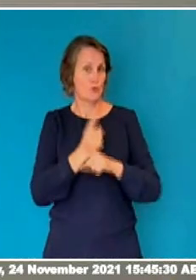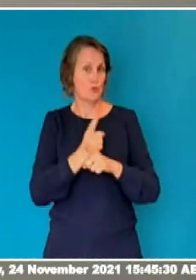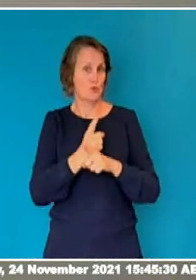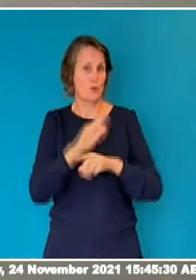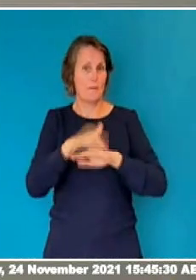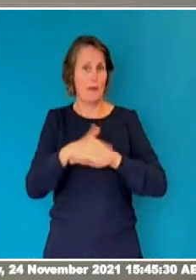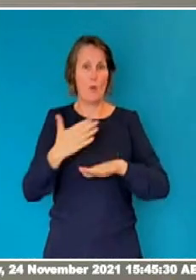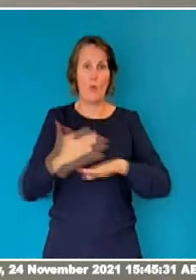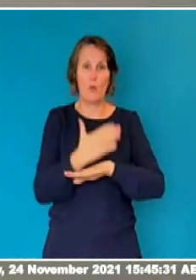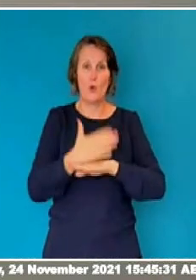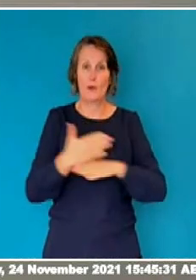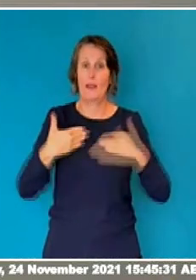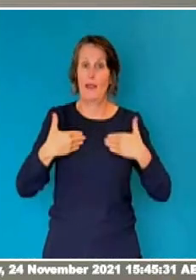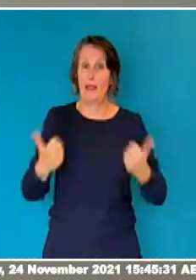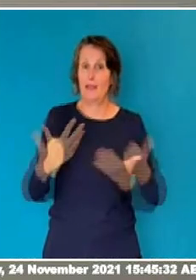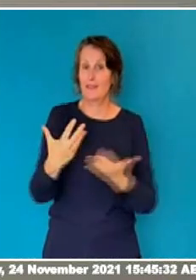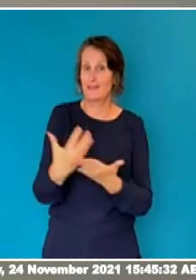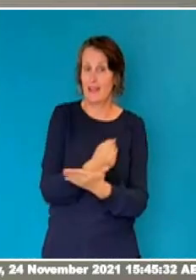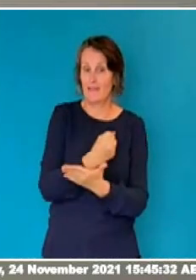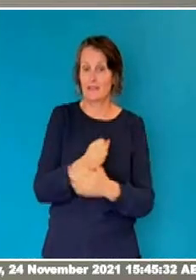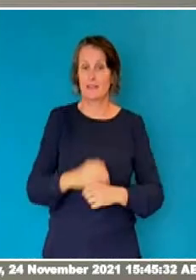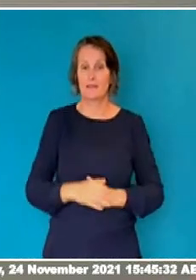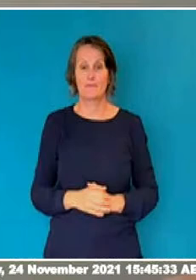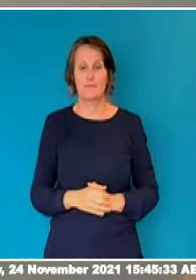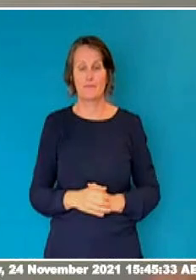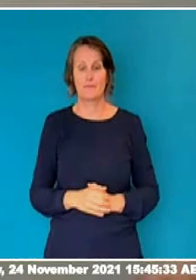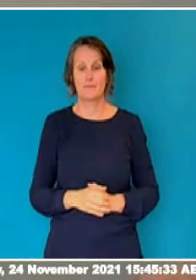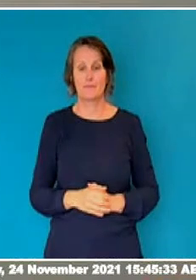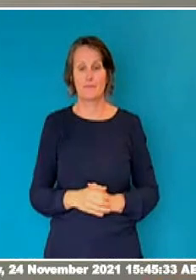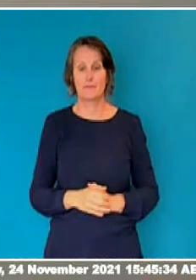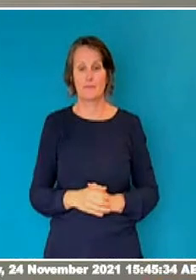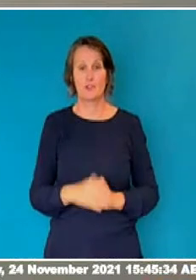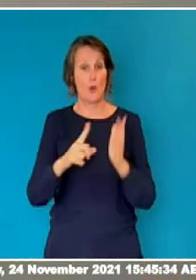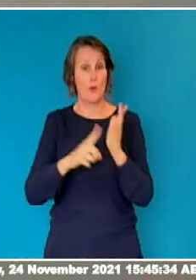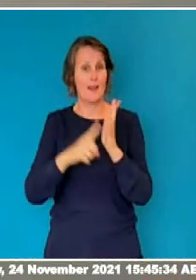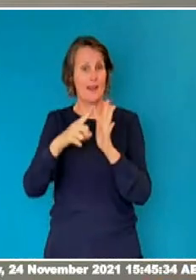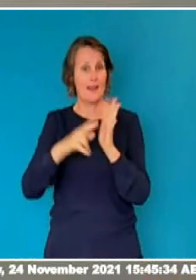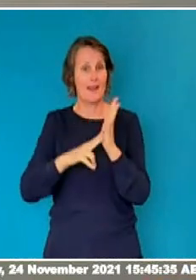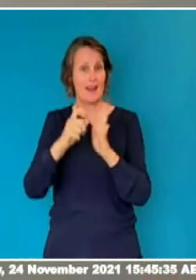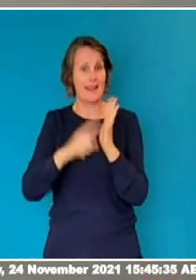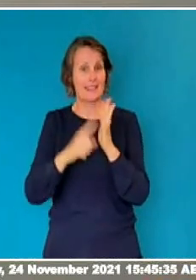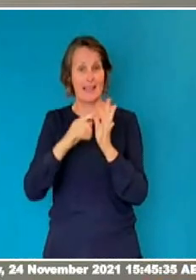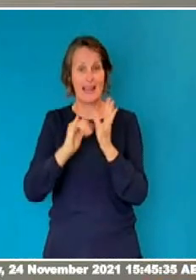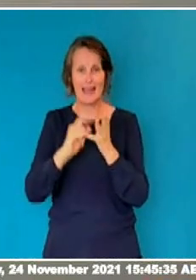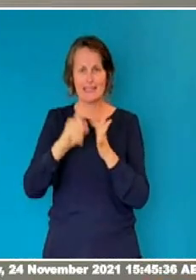If I could invite you, Ms Stewart, to tell the Royal Commission about Lendlease'sÂ